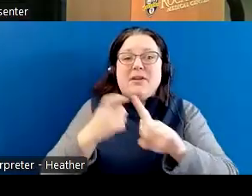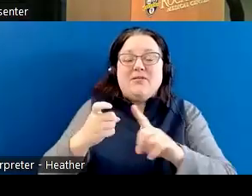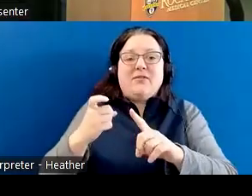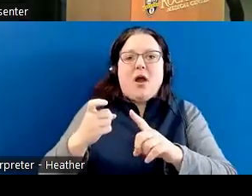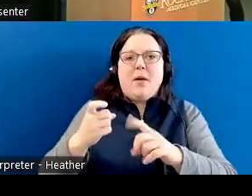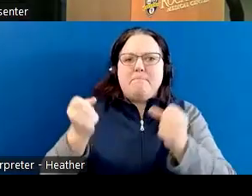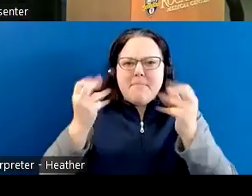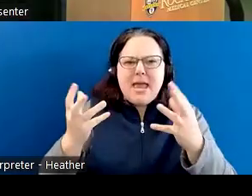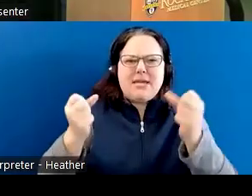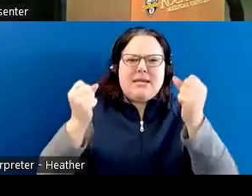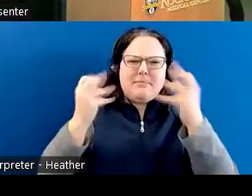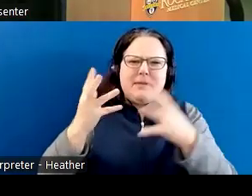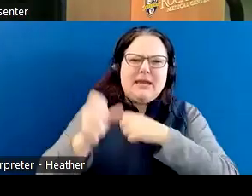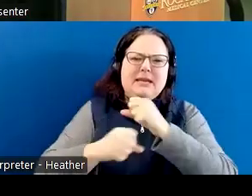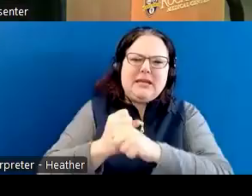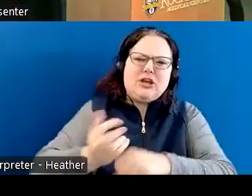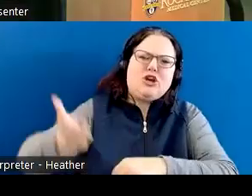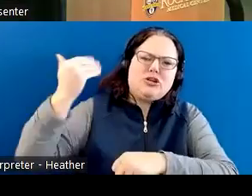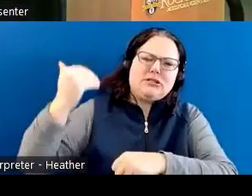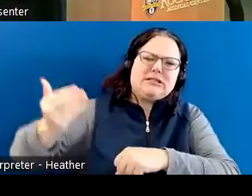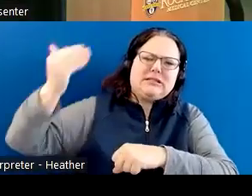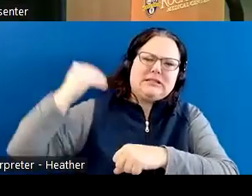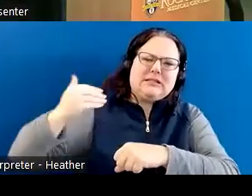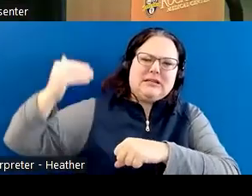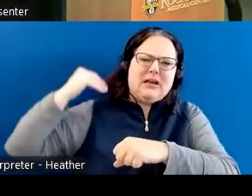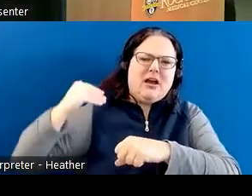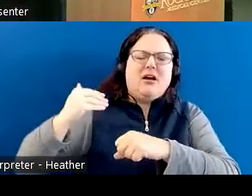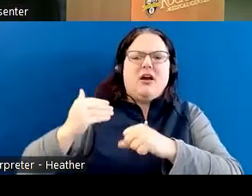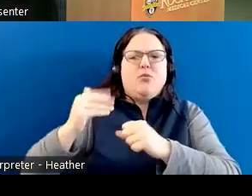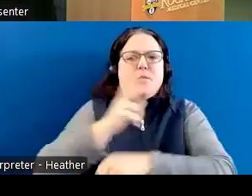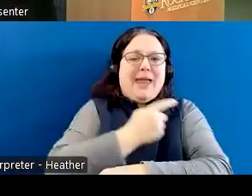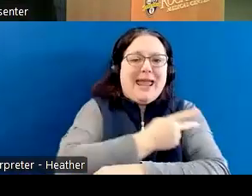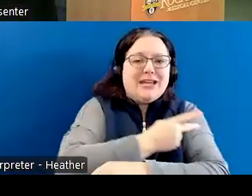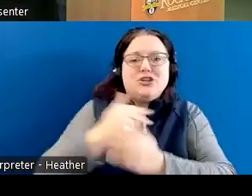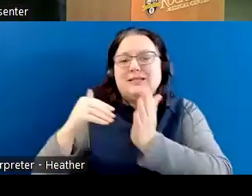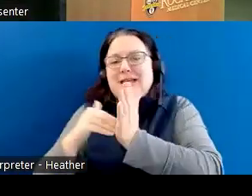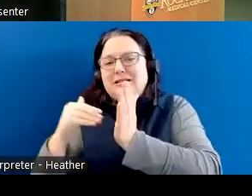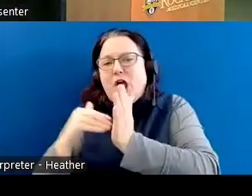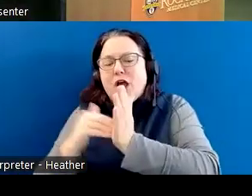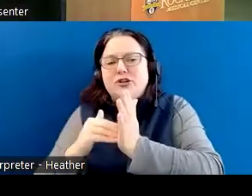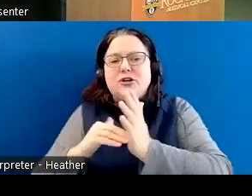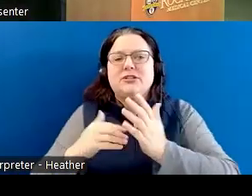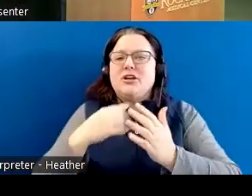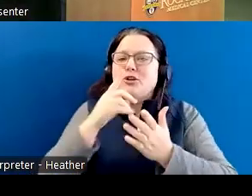and reformers who are patients and providers um in terms of how communities address mental health